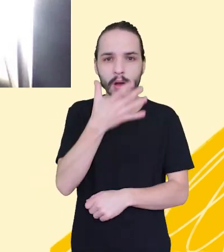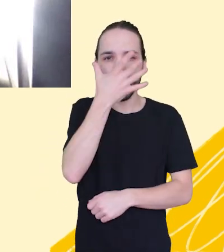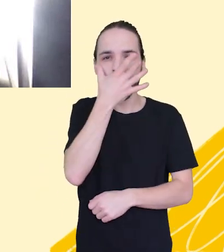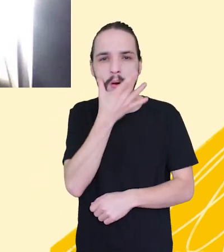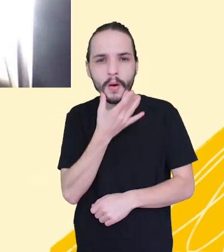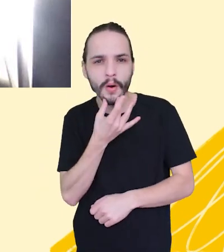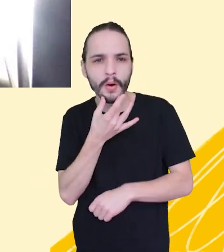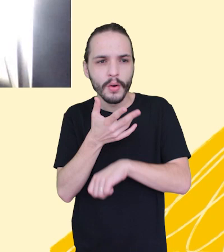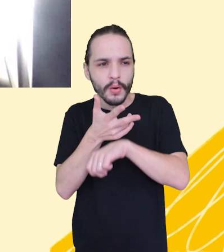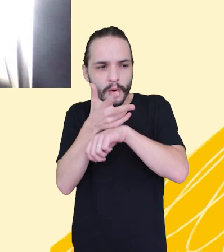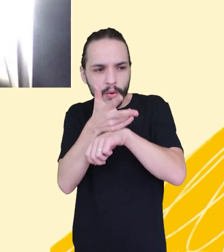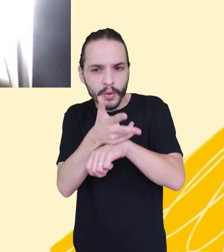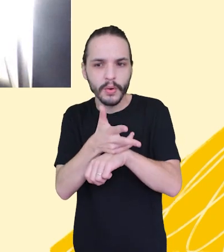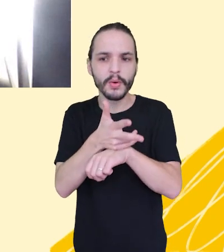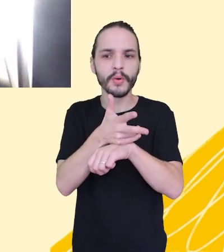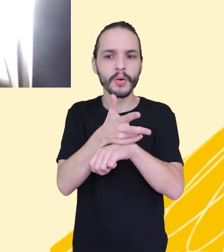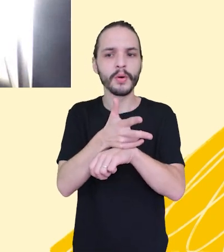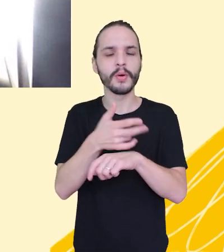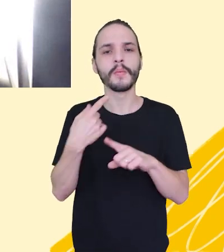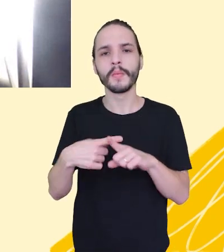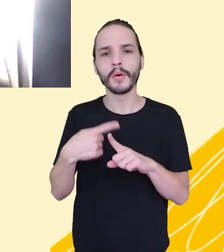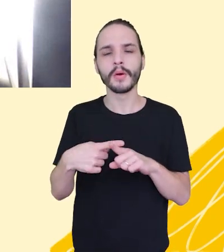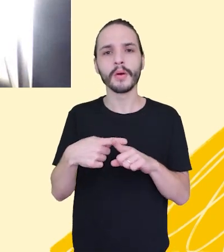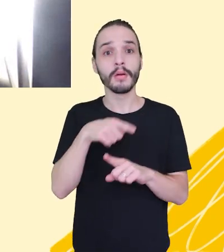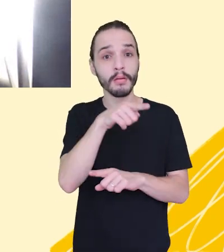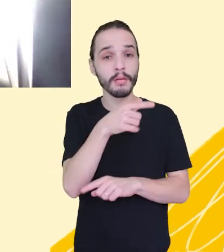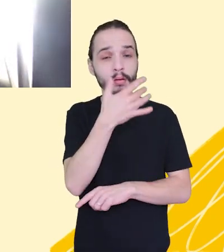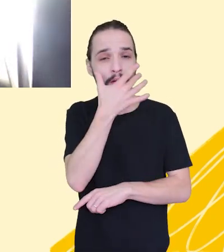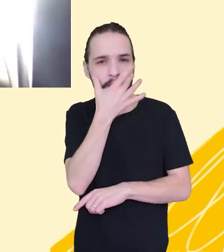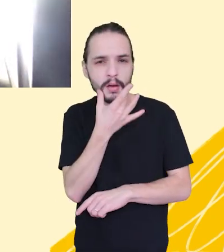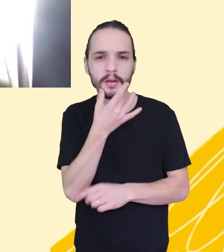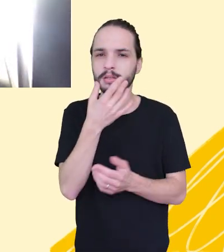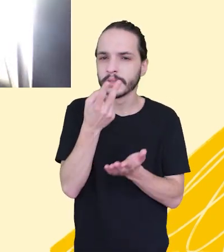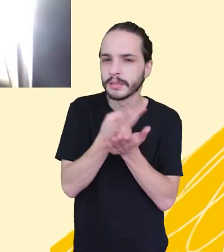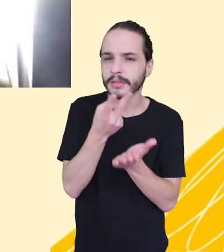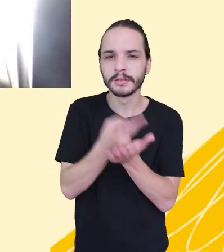Because the face always adds something.